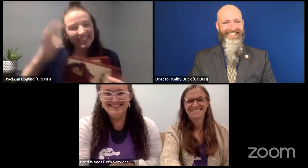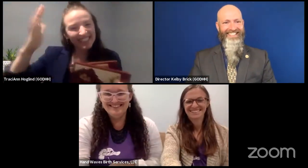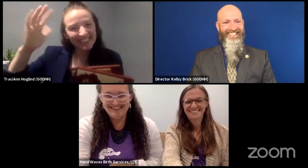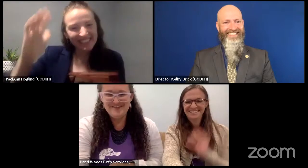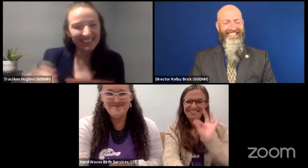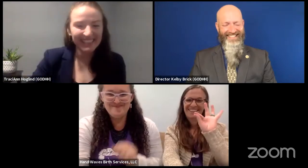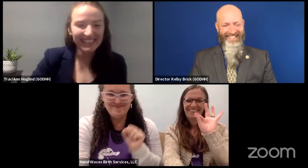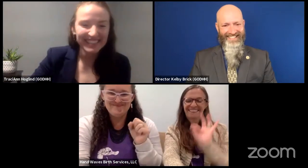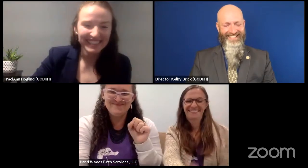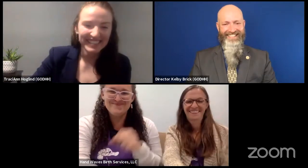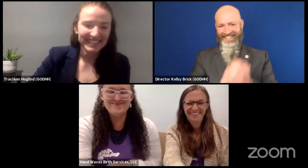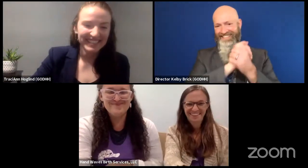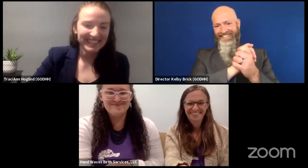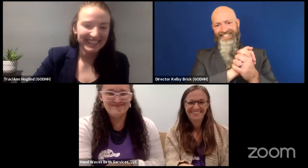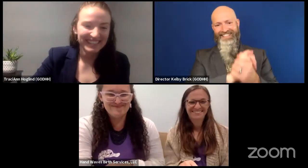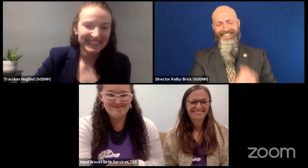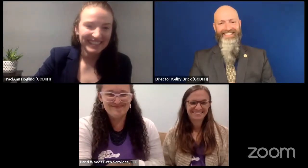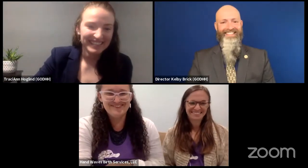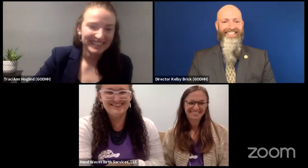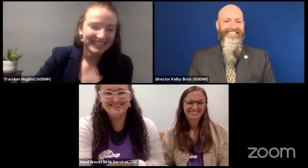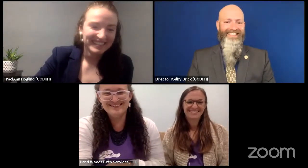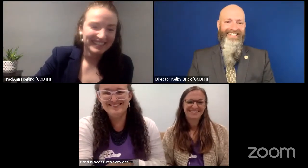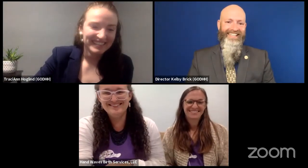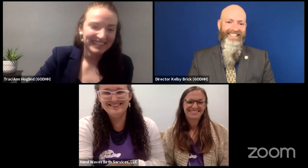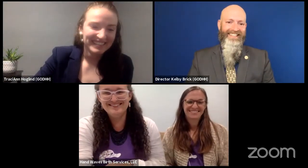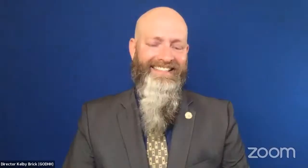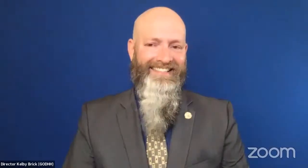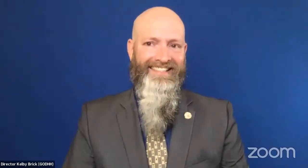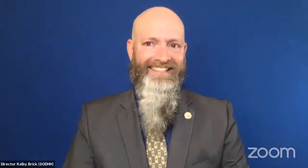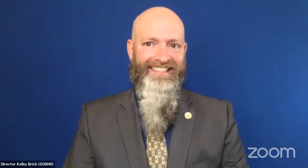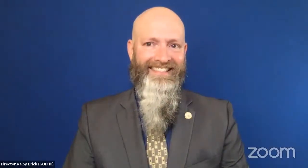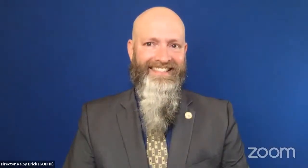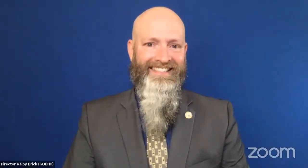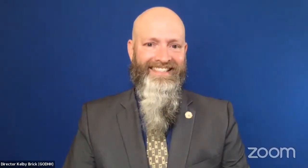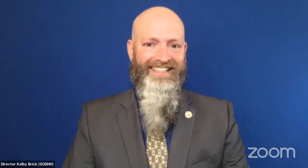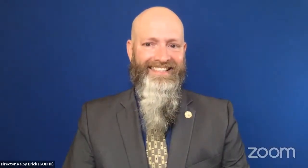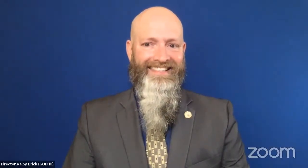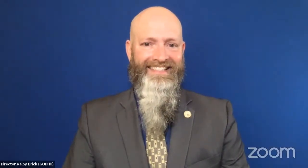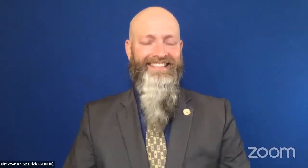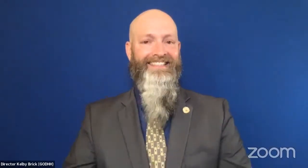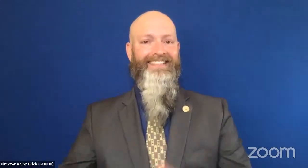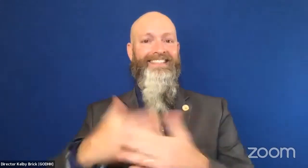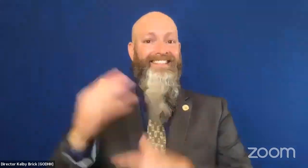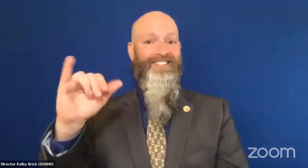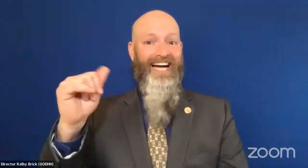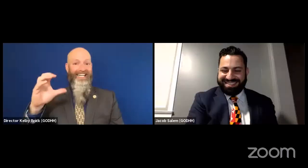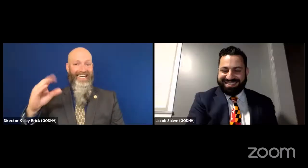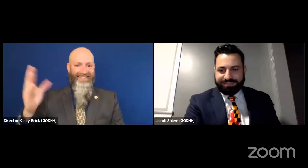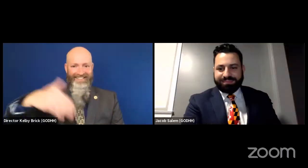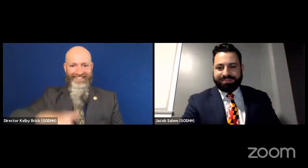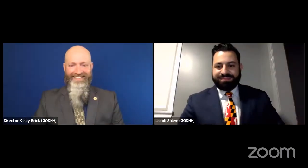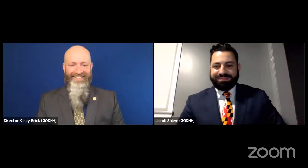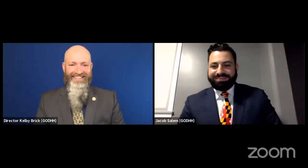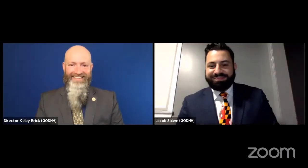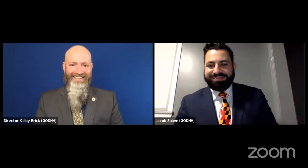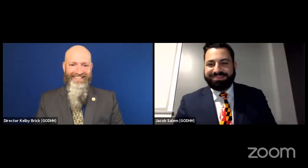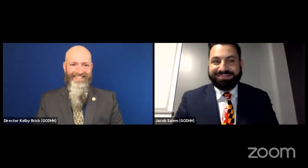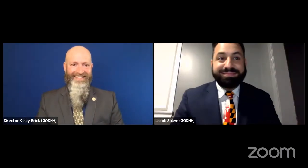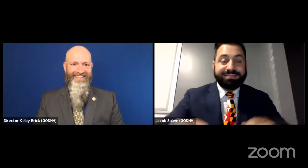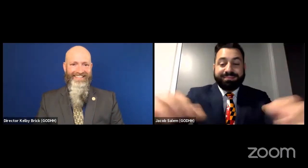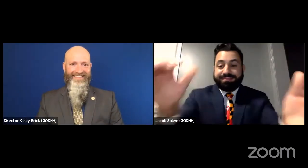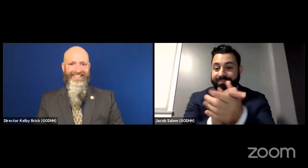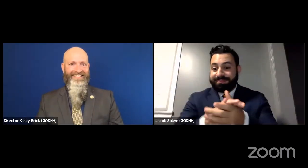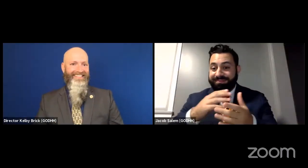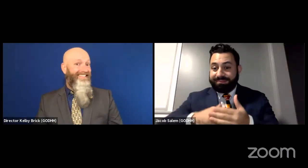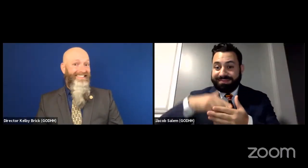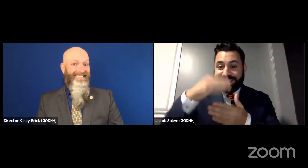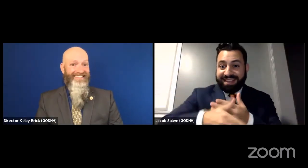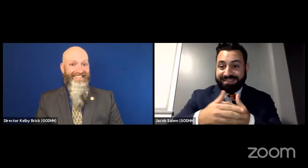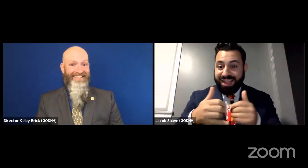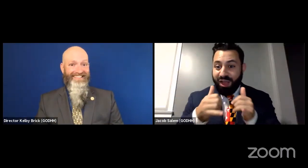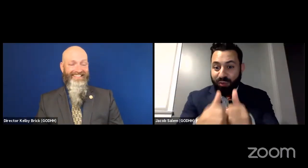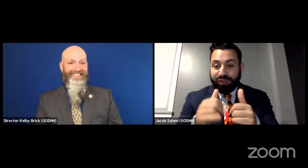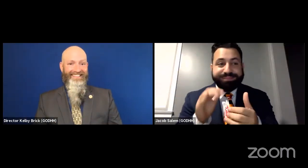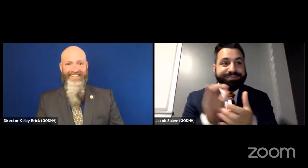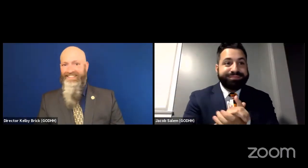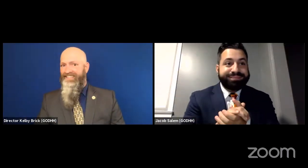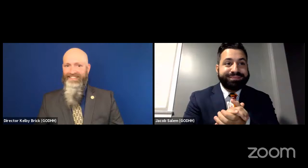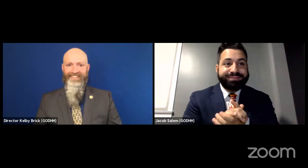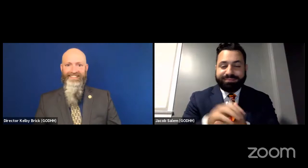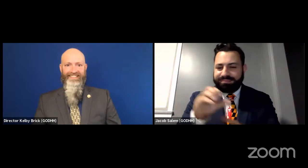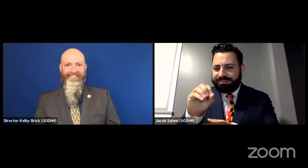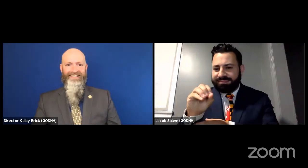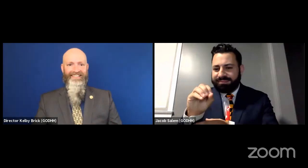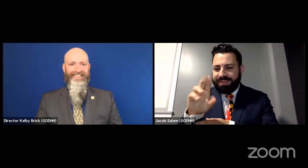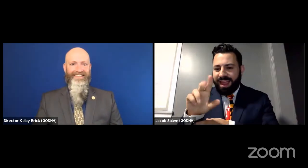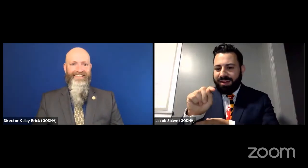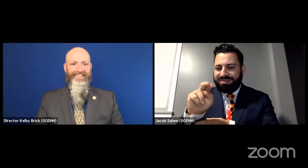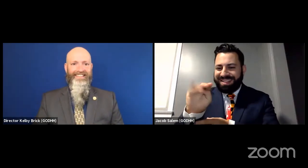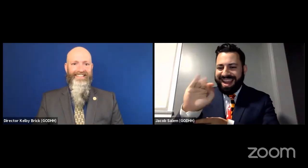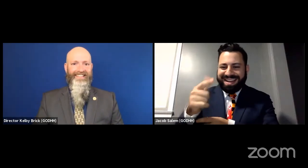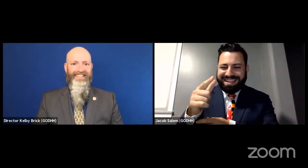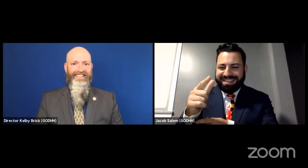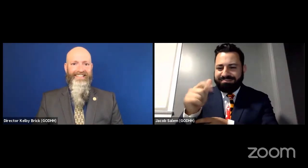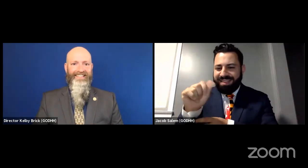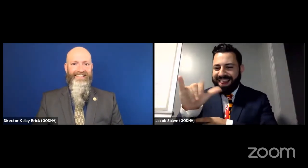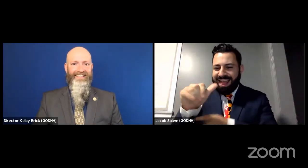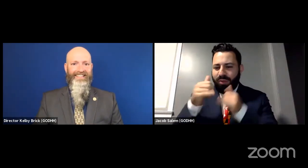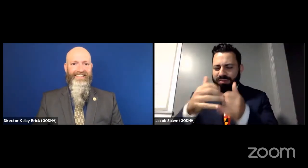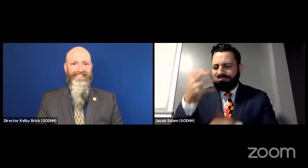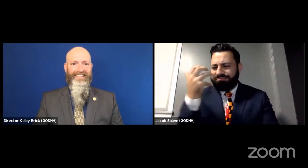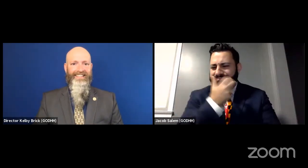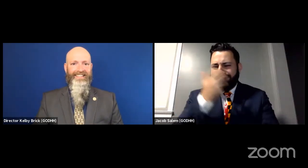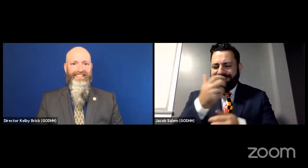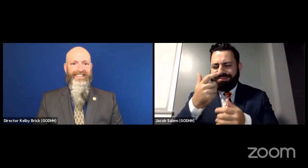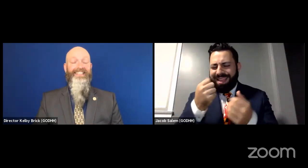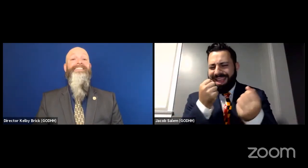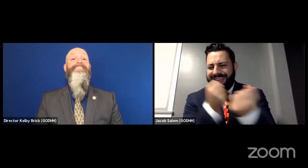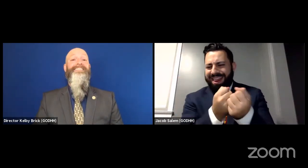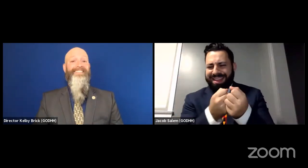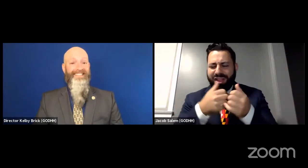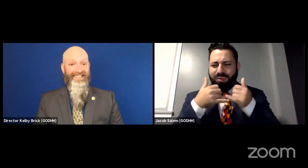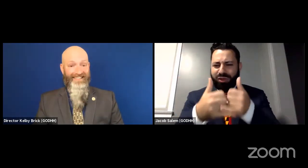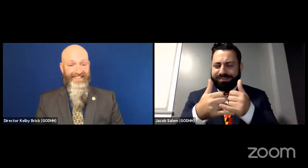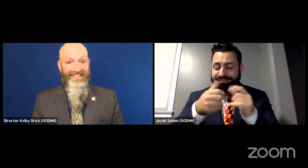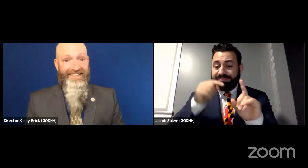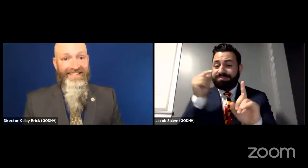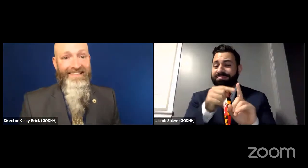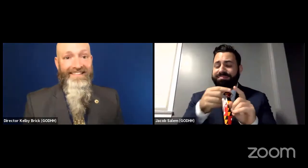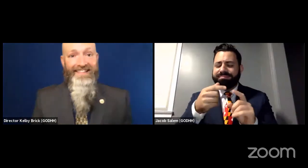Jacob, come on back. JACOB SALEM: We have the outstanding ally